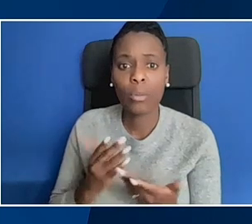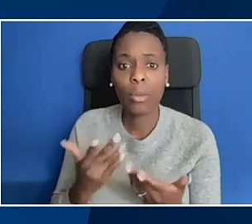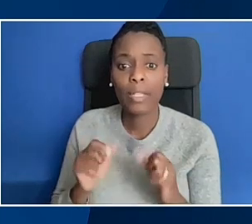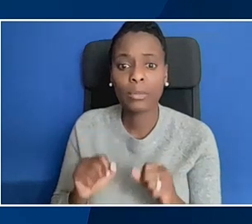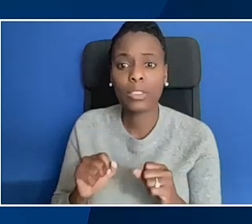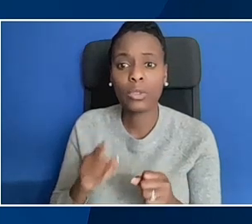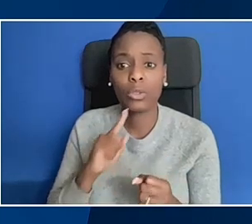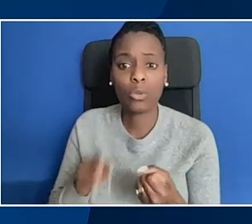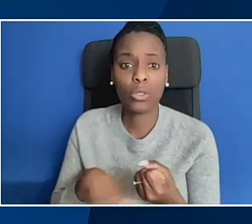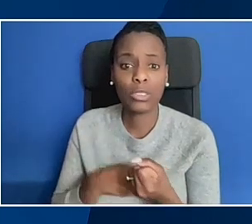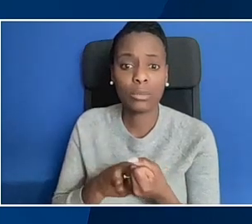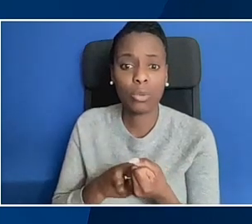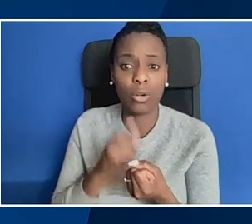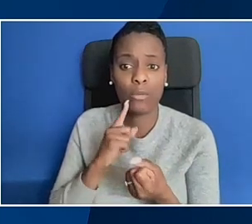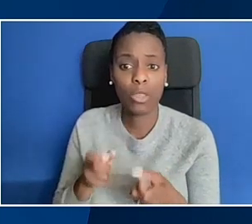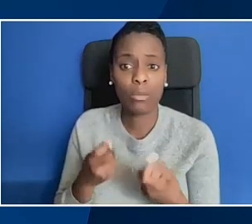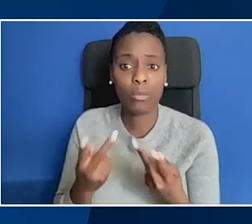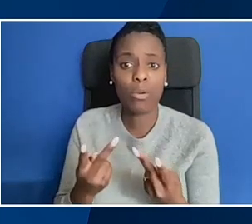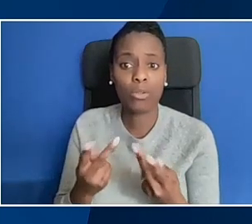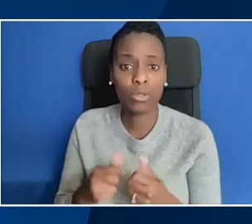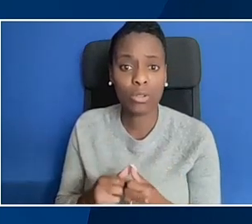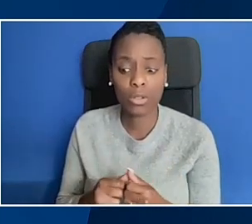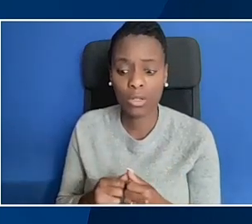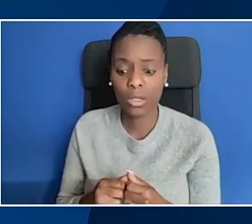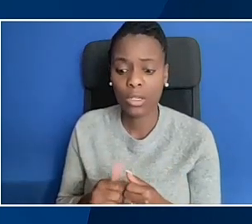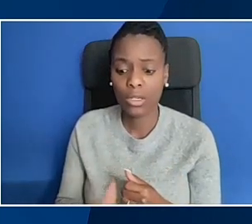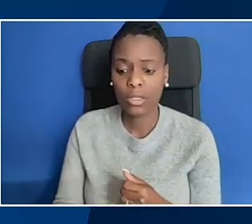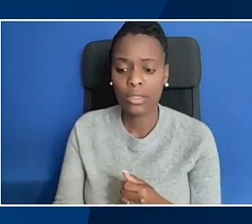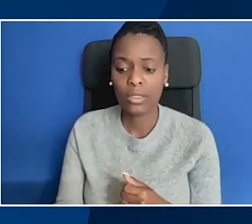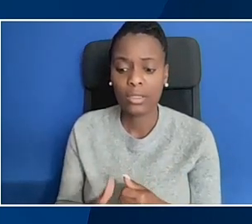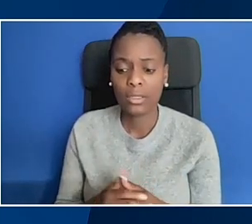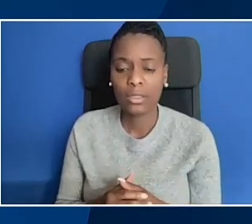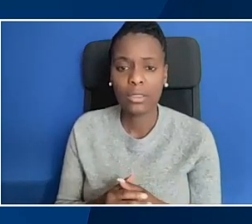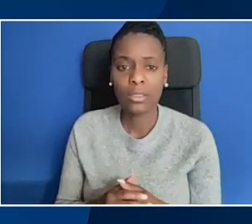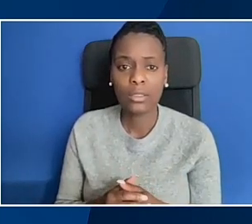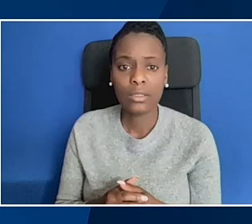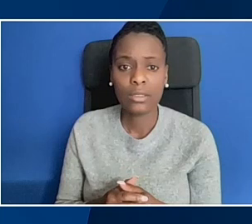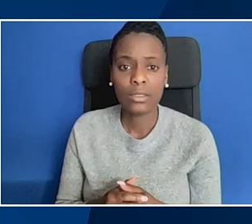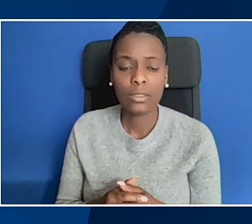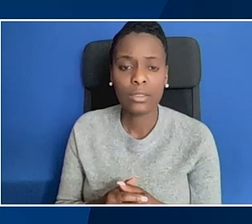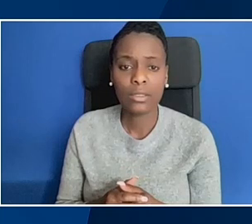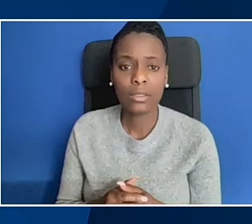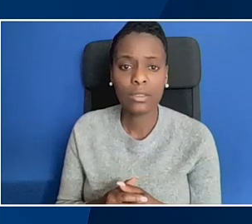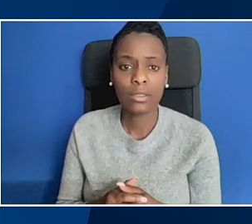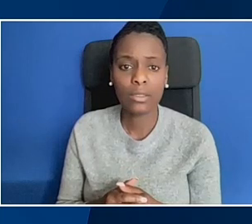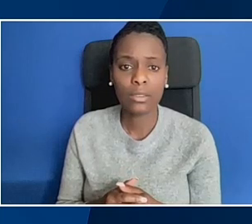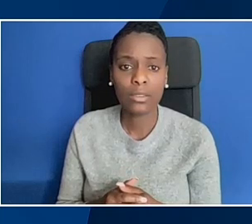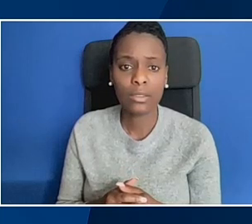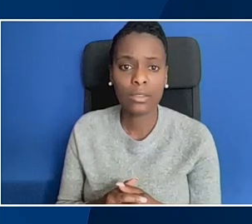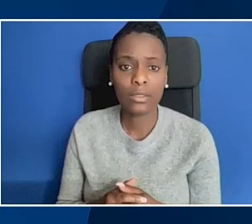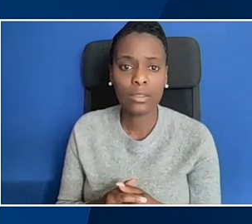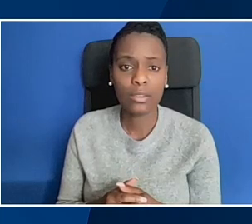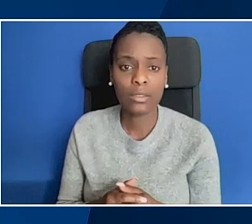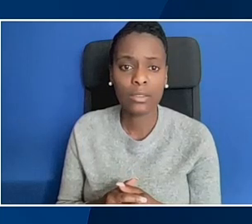proposal. So, you know, I, you know, I- you know, so that I don't know if others